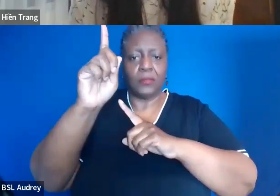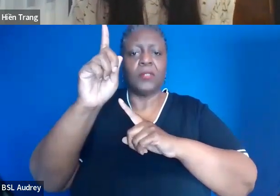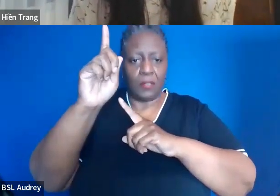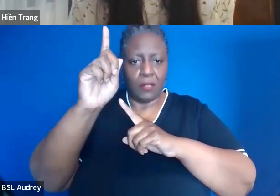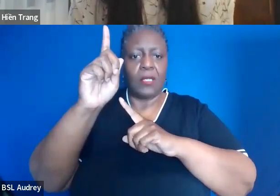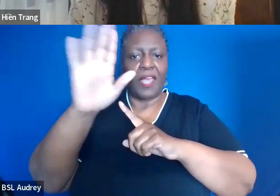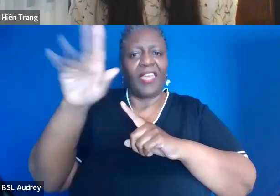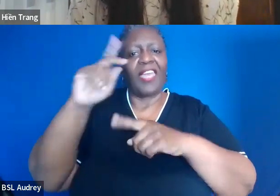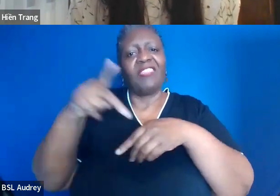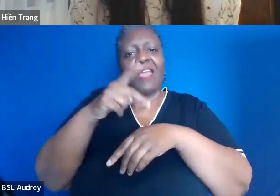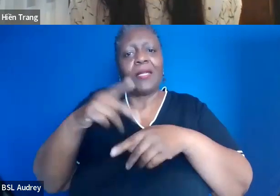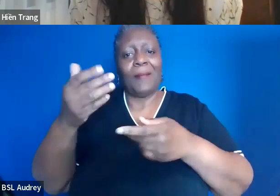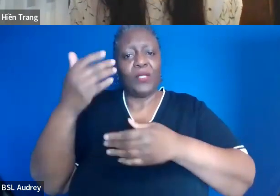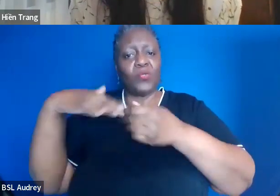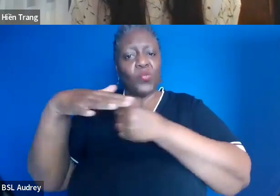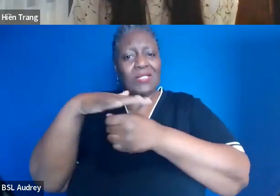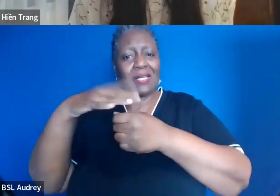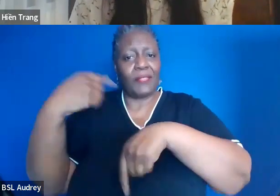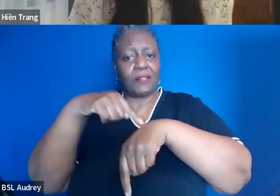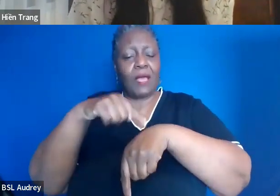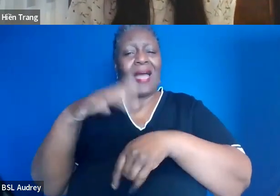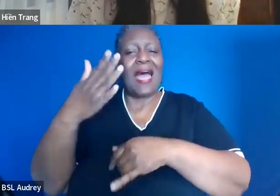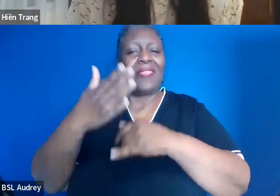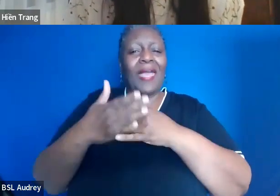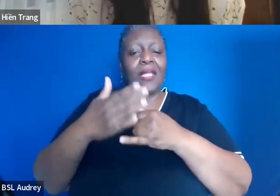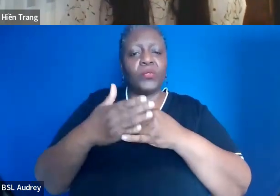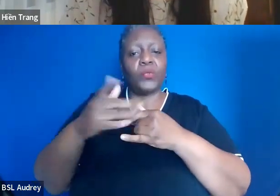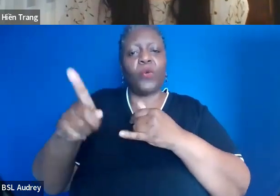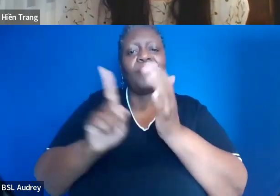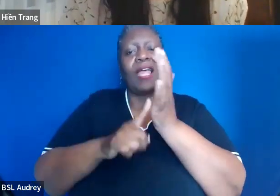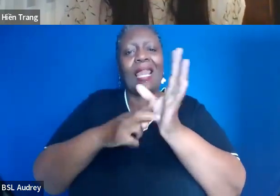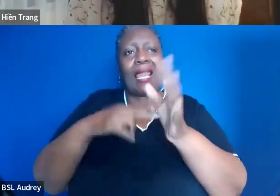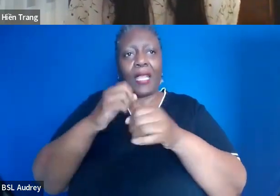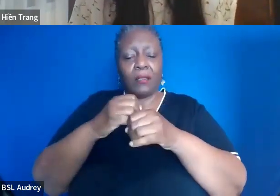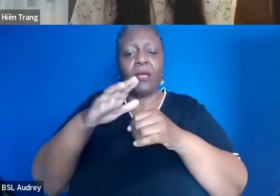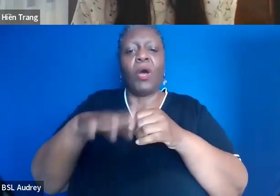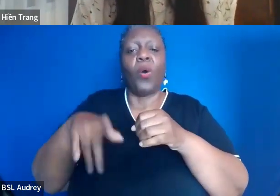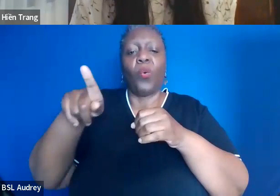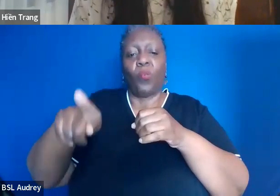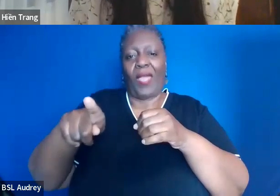Vietnamese Society at the end of the lay dynasty when Confucianism was starting to crack but